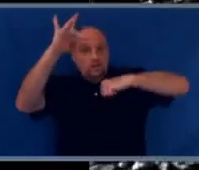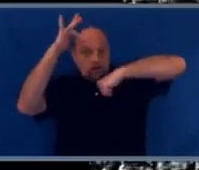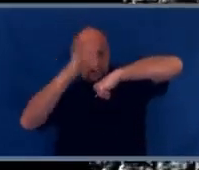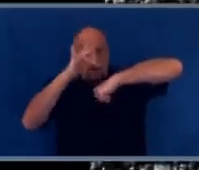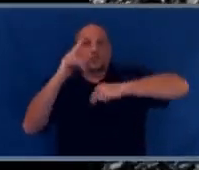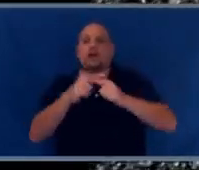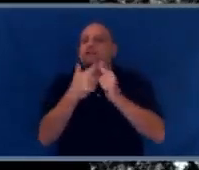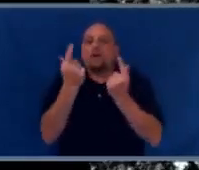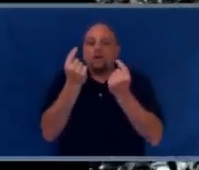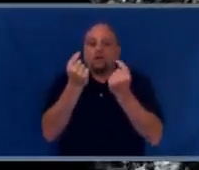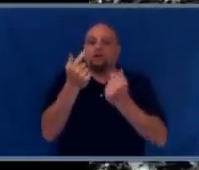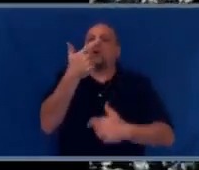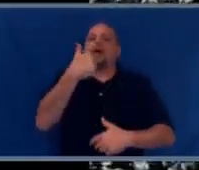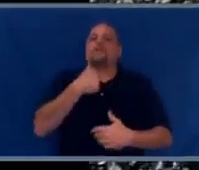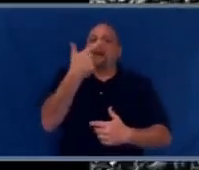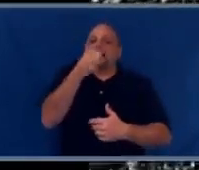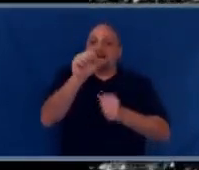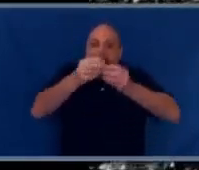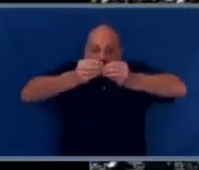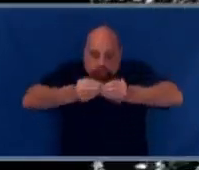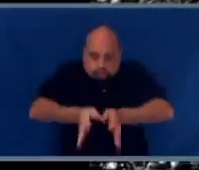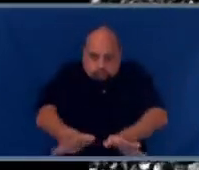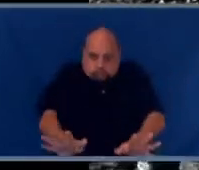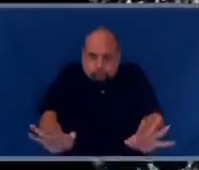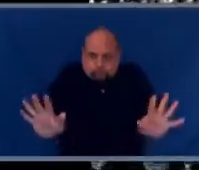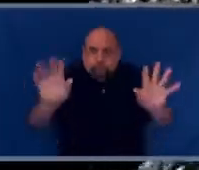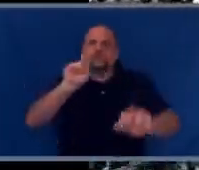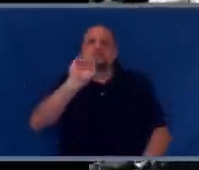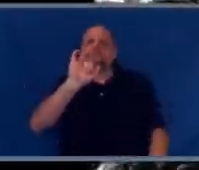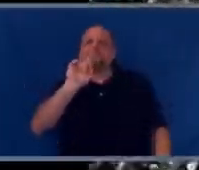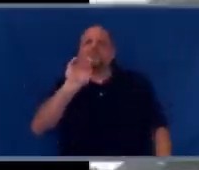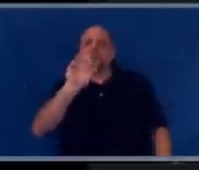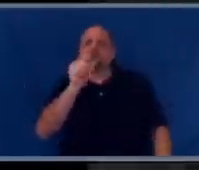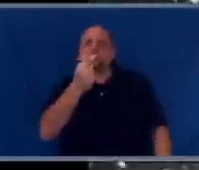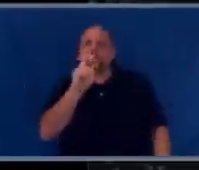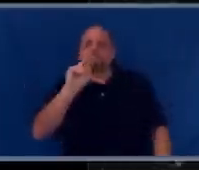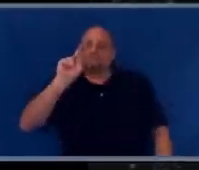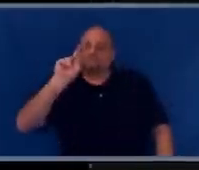FIRE THE BOTTLE. RELEASING HYDROGEN GAS.